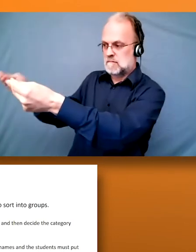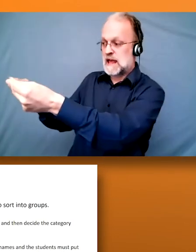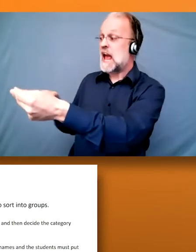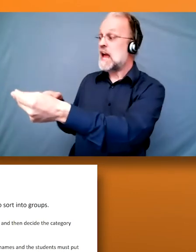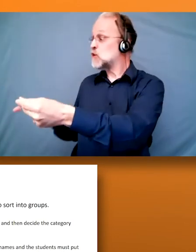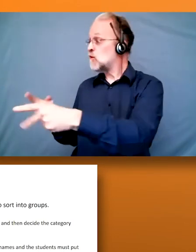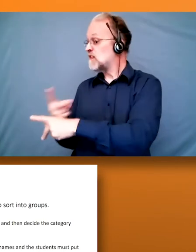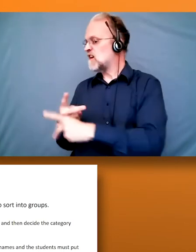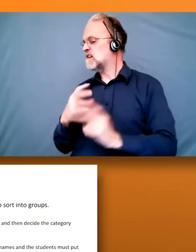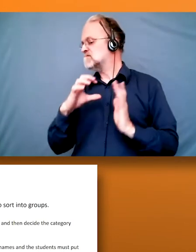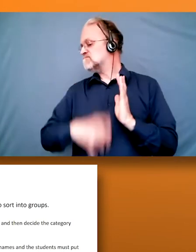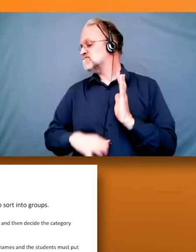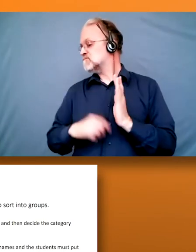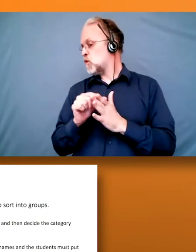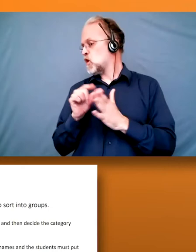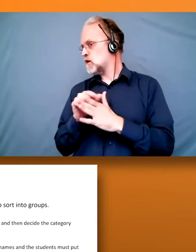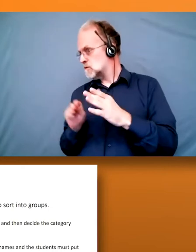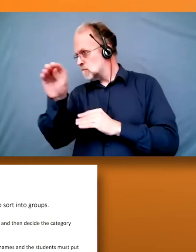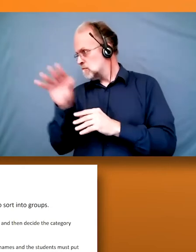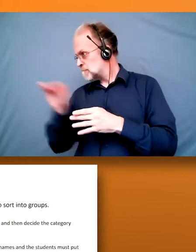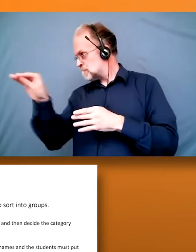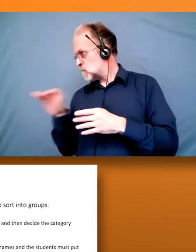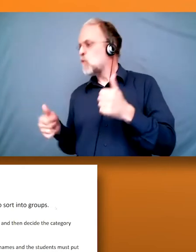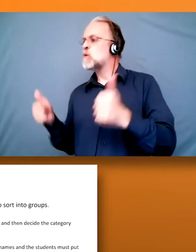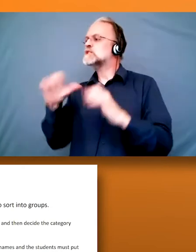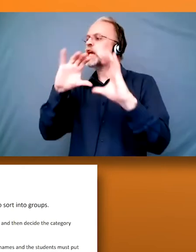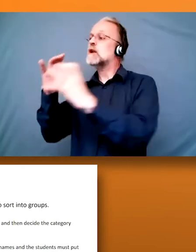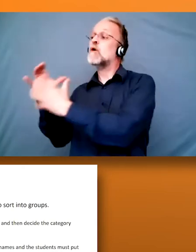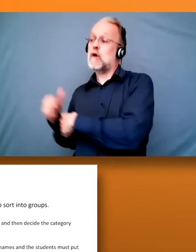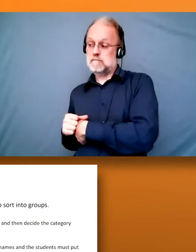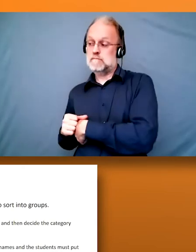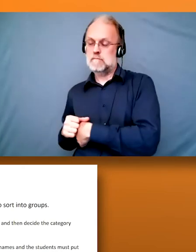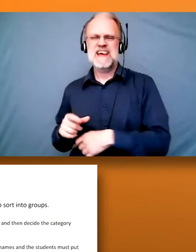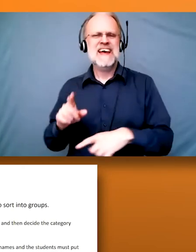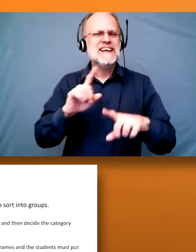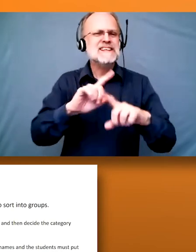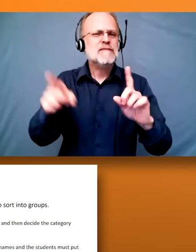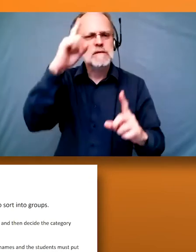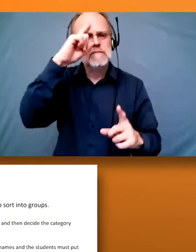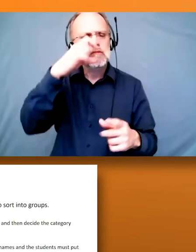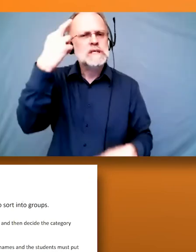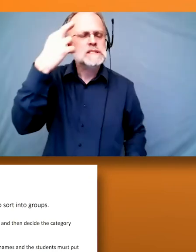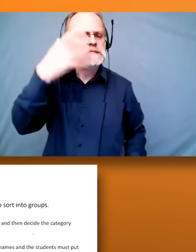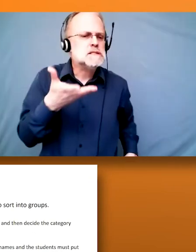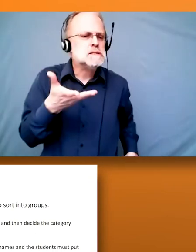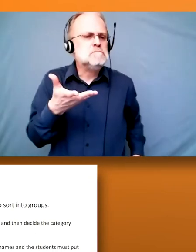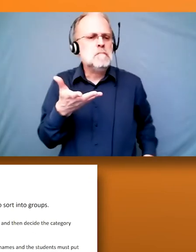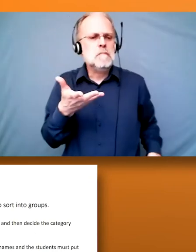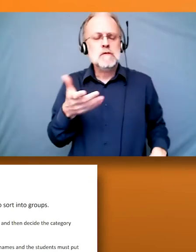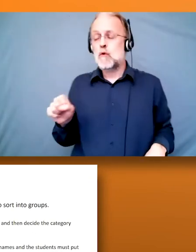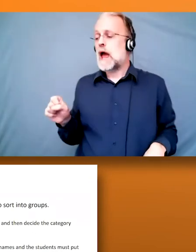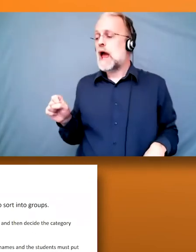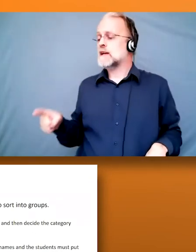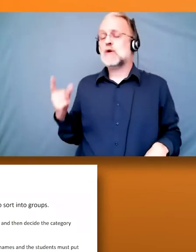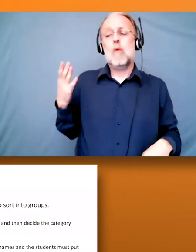which word goes into which group. You can do this for different purposes. The biggest piece of this also would be to ask why.